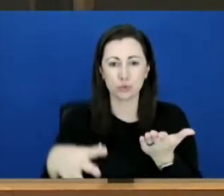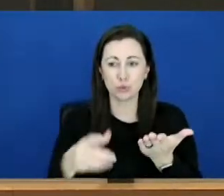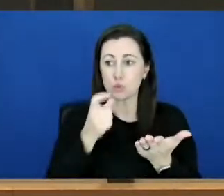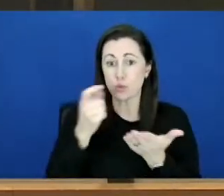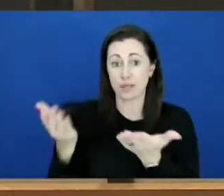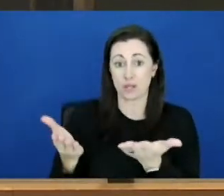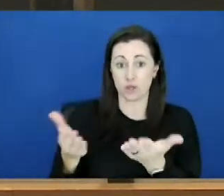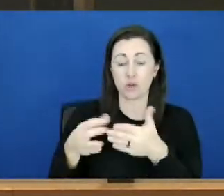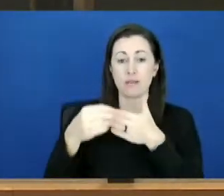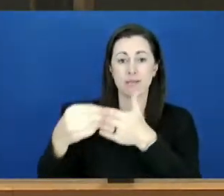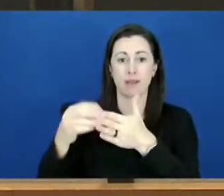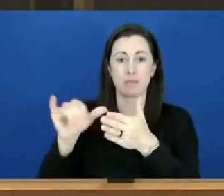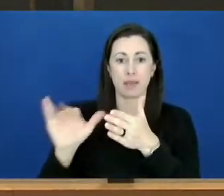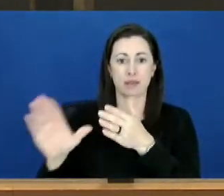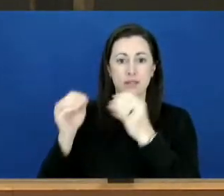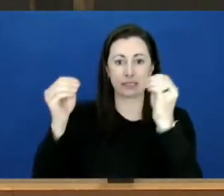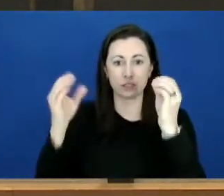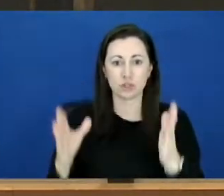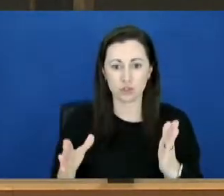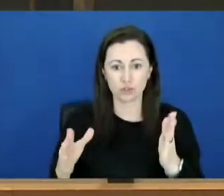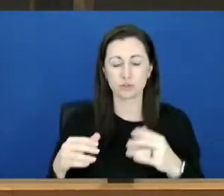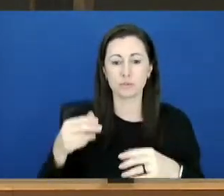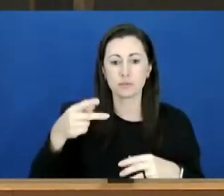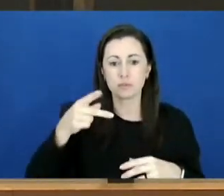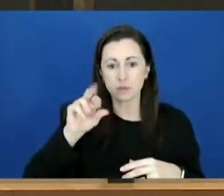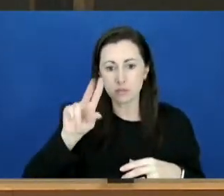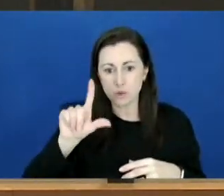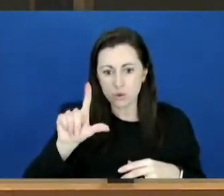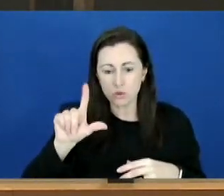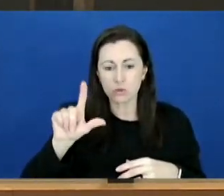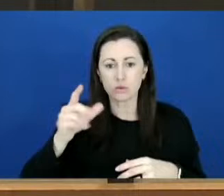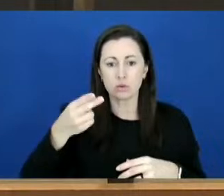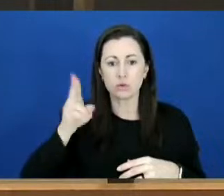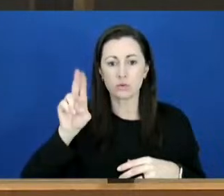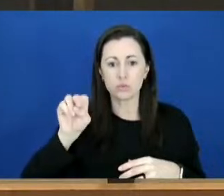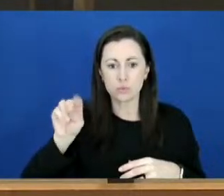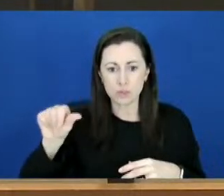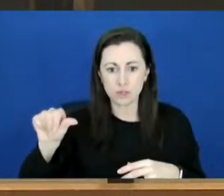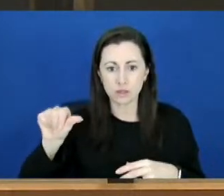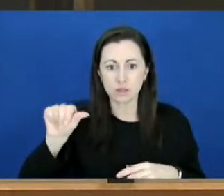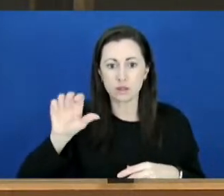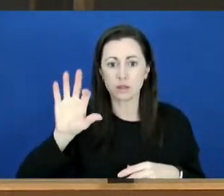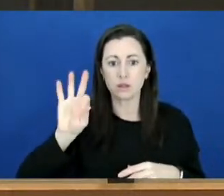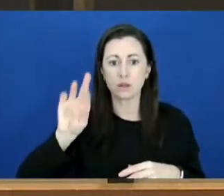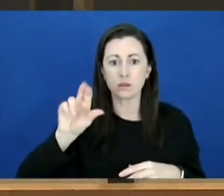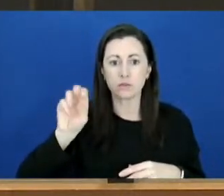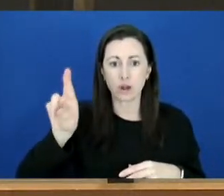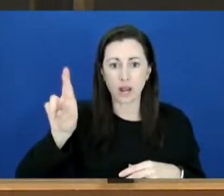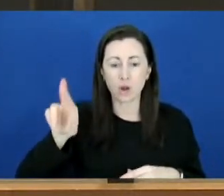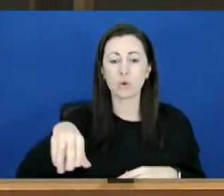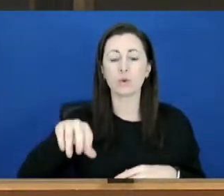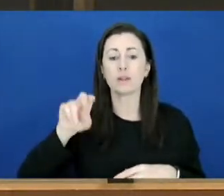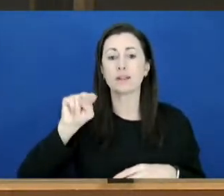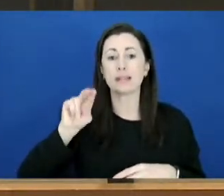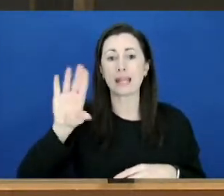SOMETHING EVEN BETTER, WITH